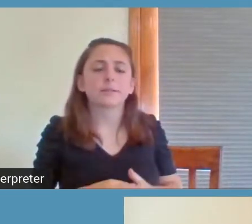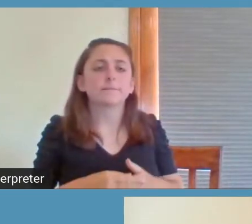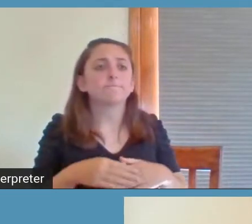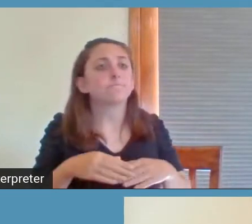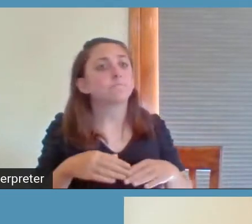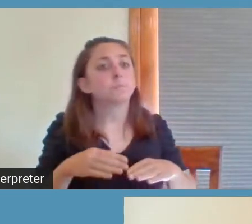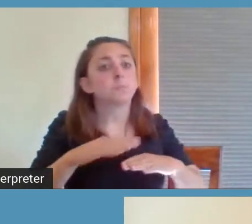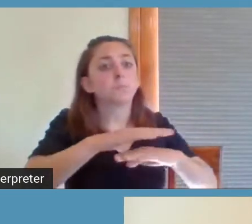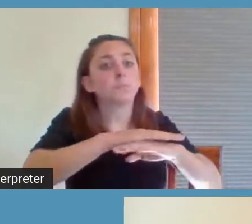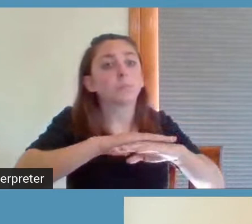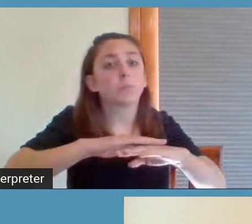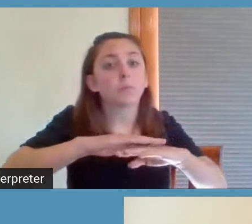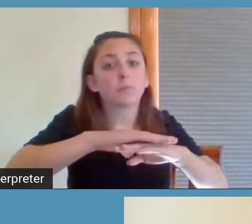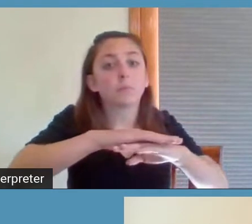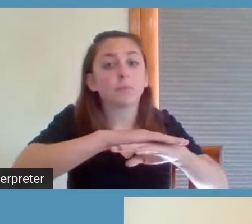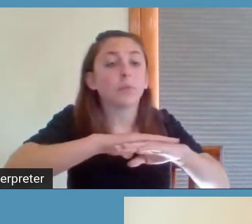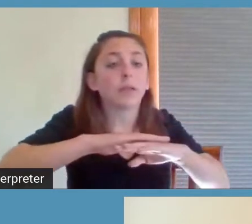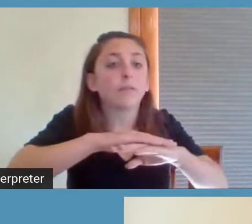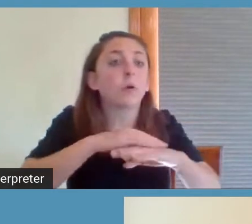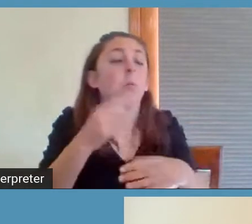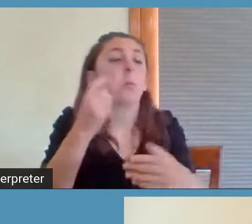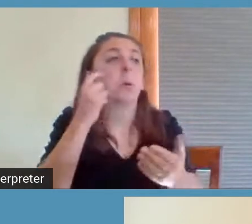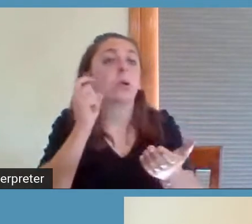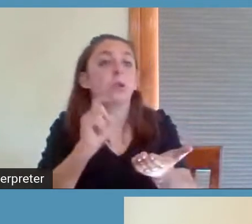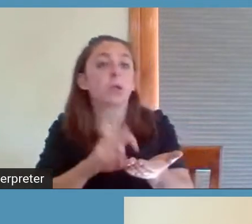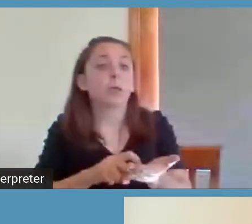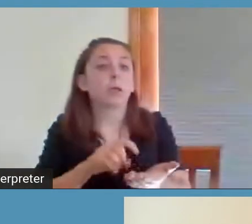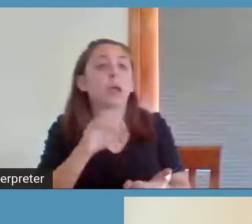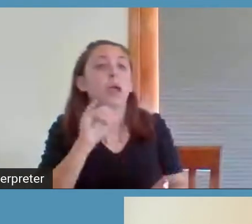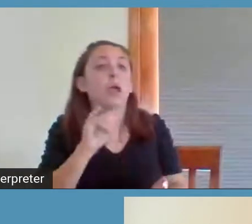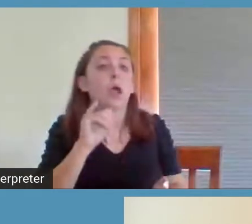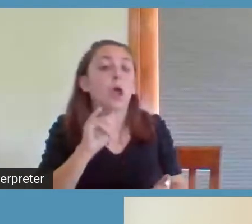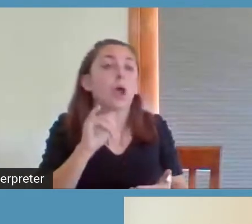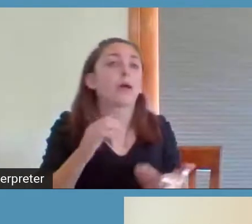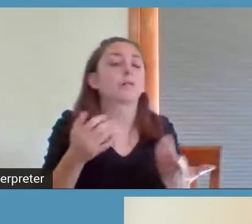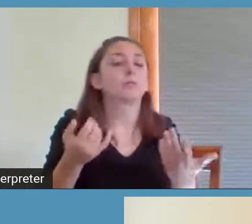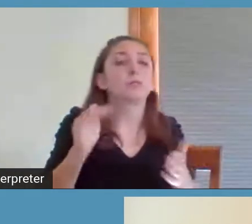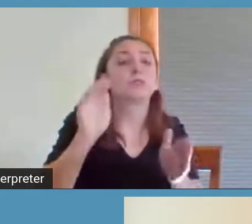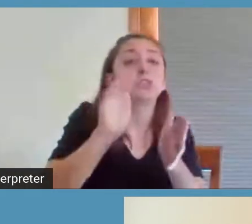that have you know that you've noticed that are more cost effective for smaller organizations or